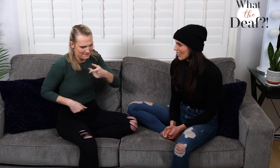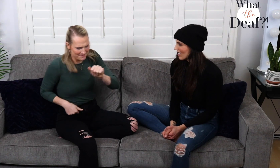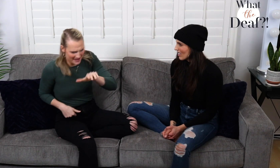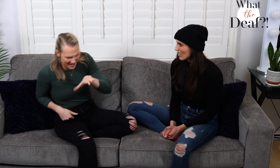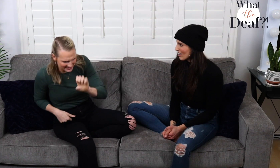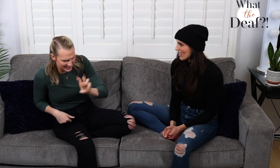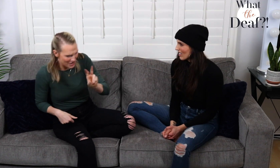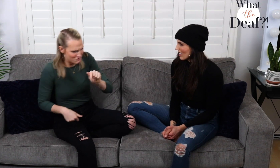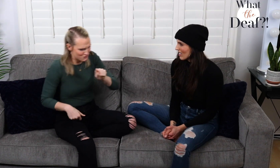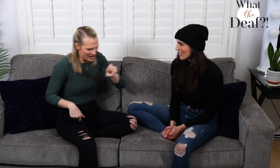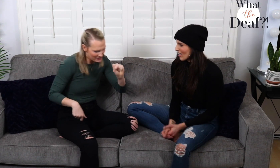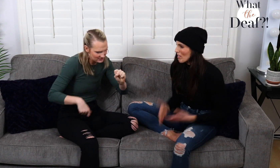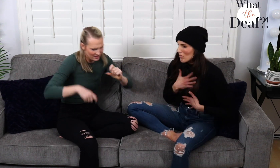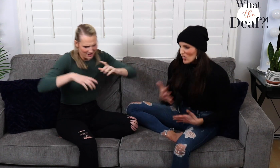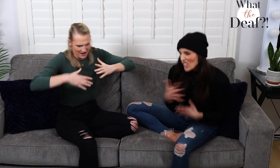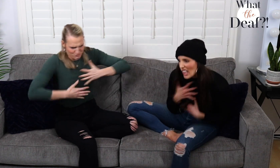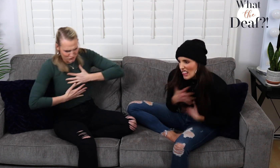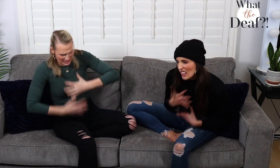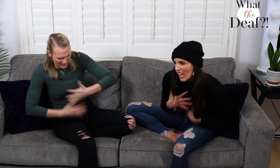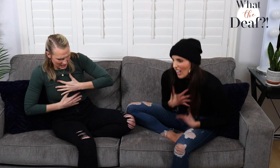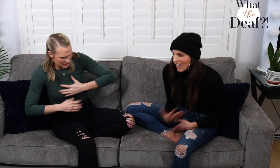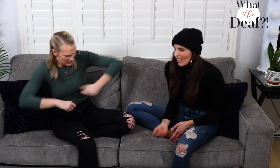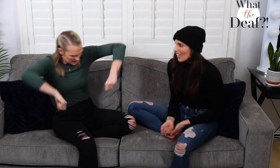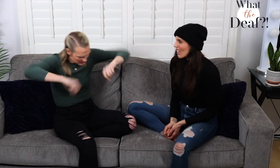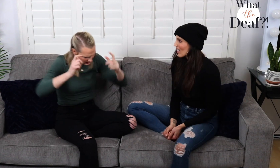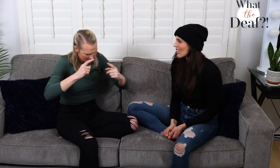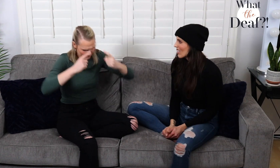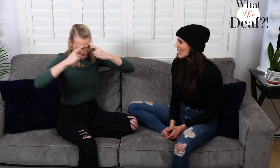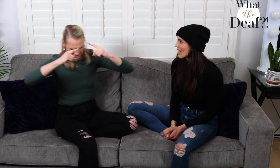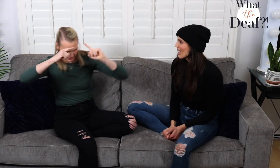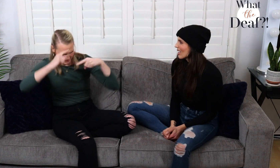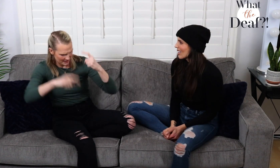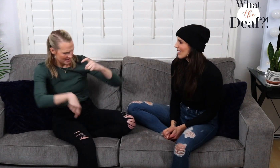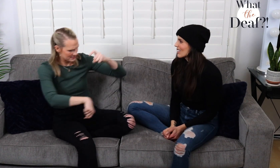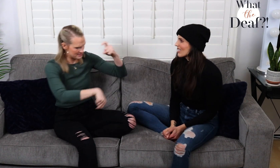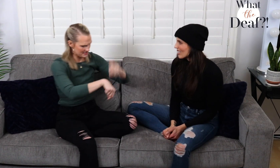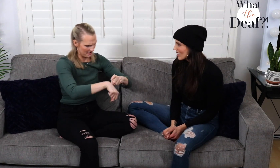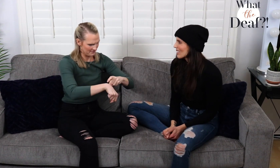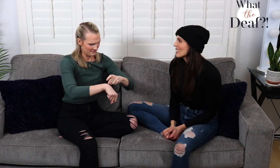on my pace, my watts, my breathing. My mind is thinking